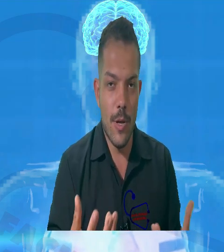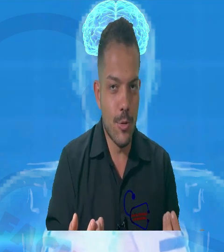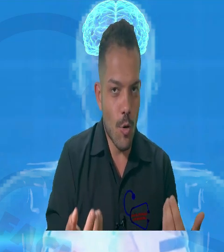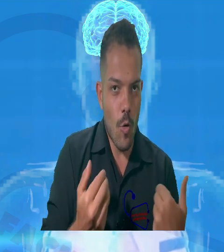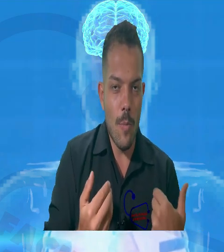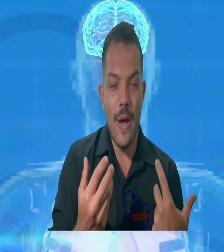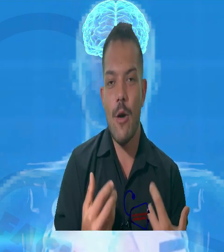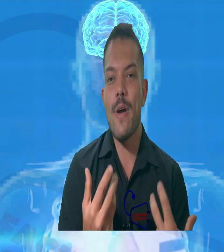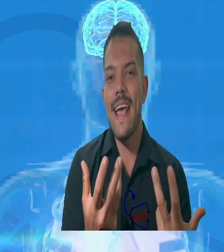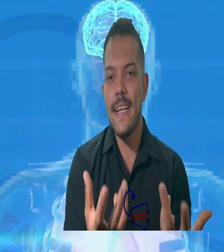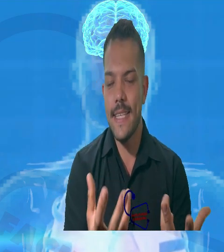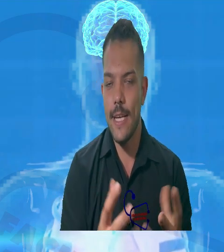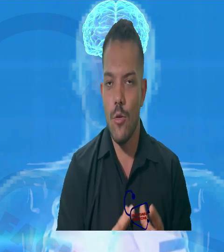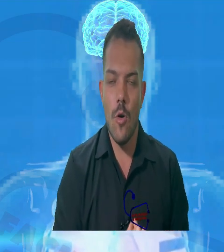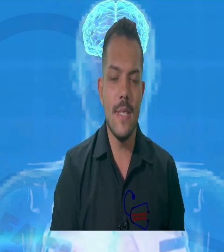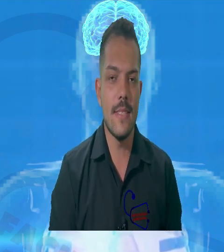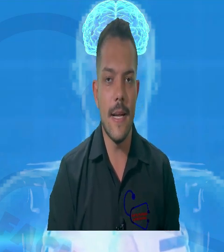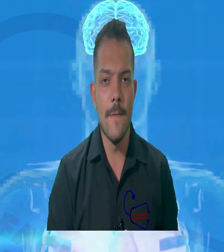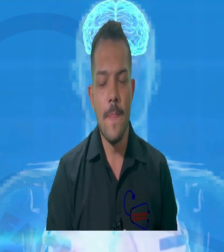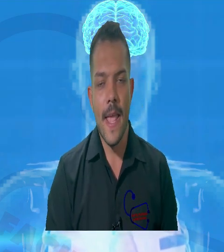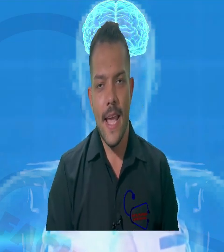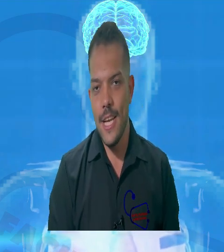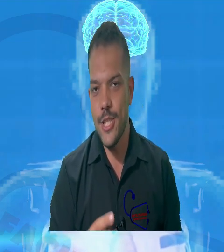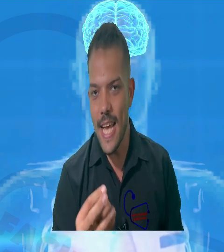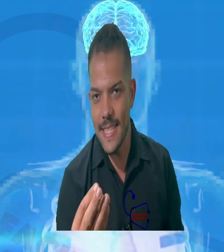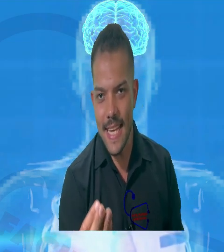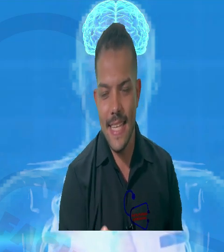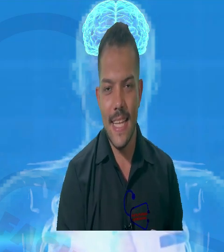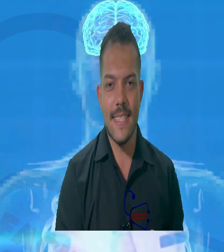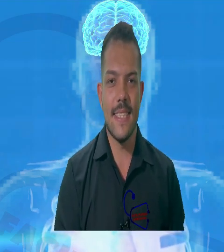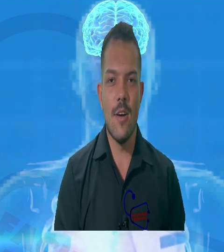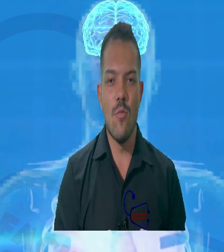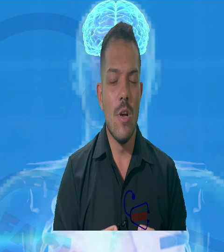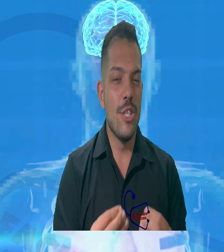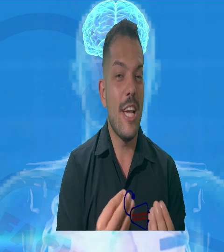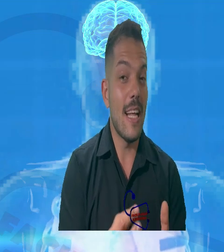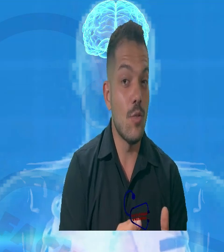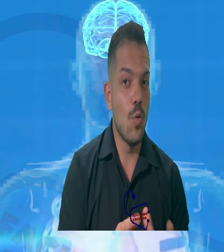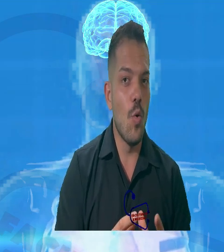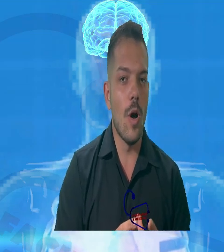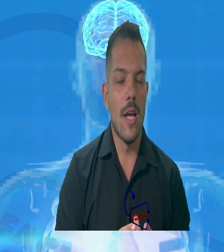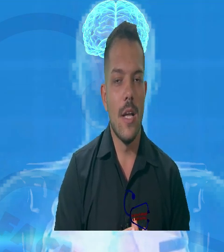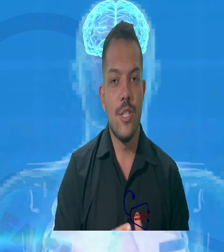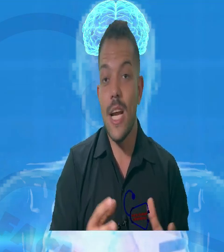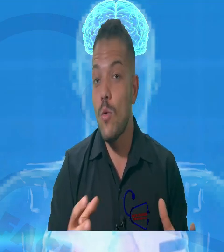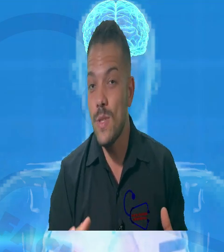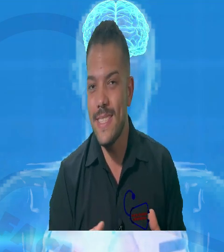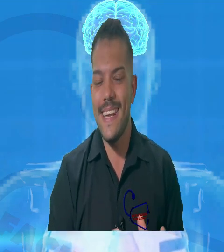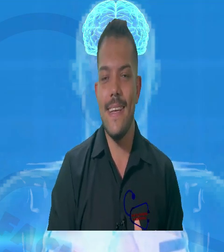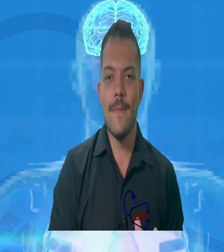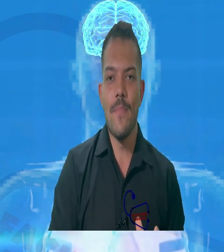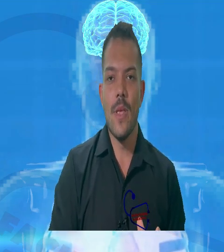because your body recognizes that as strange, it generates this irritation, causes pain, itches and